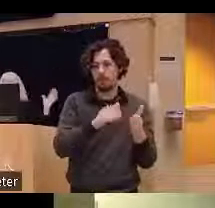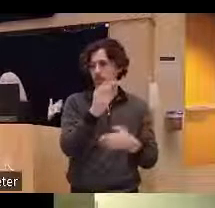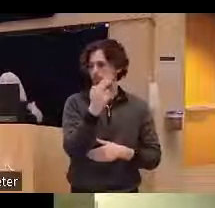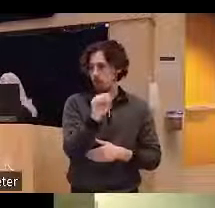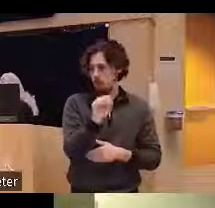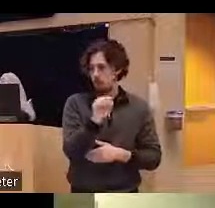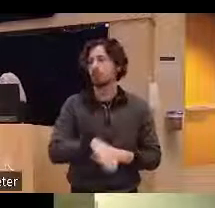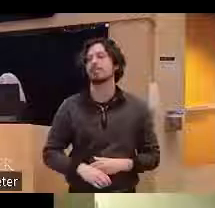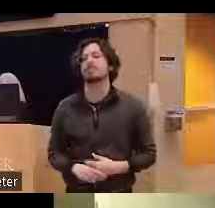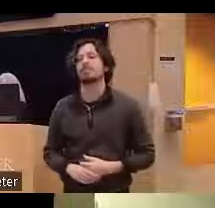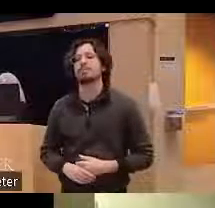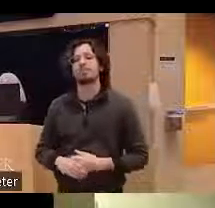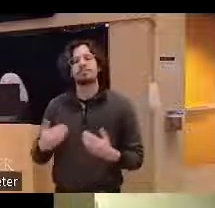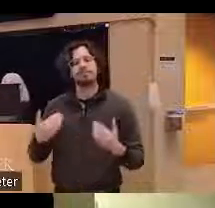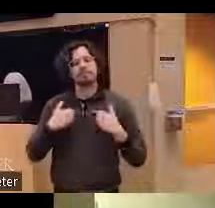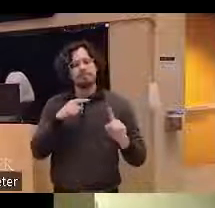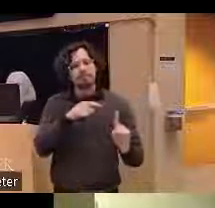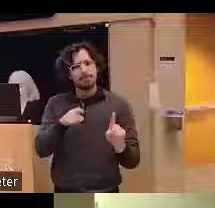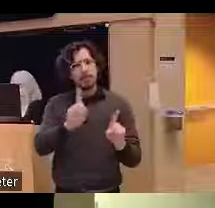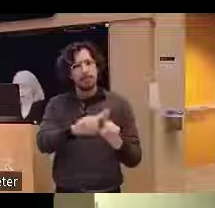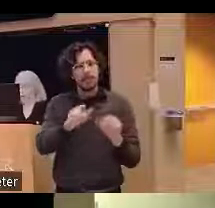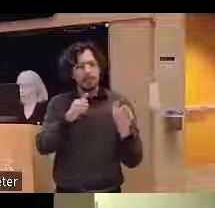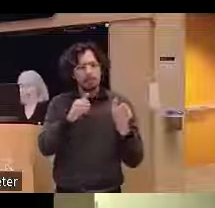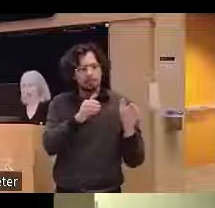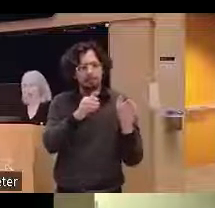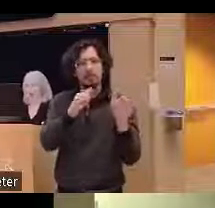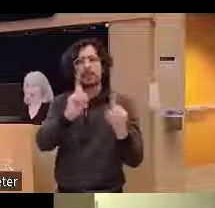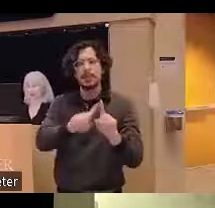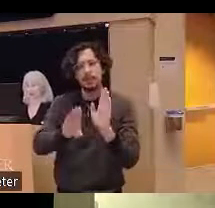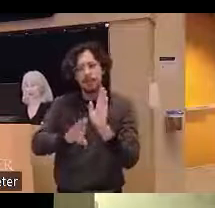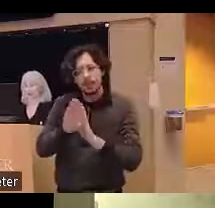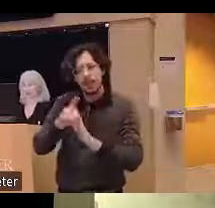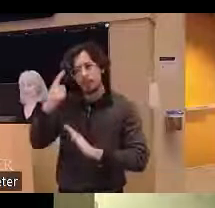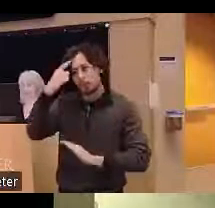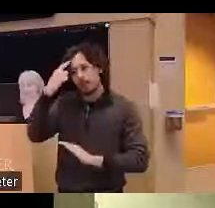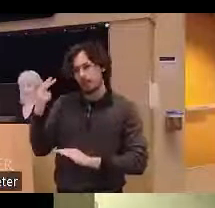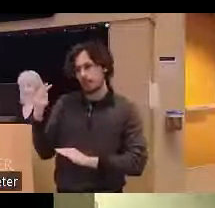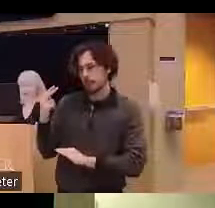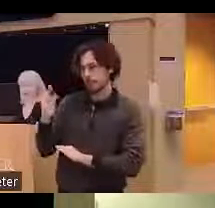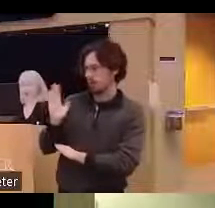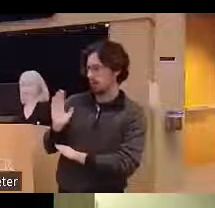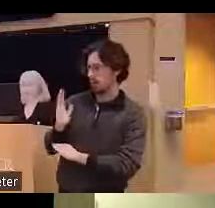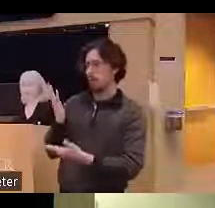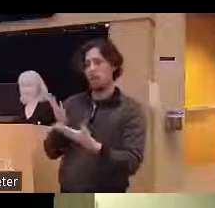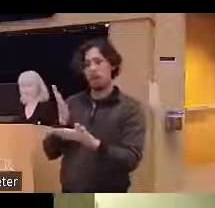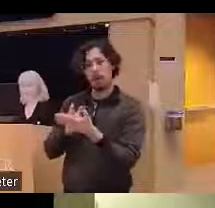very different developmental histories and part of that might pertain to genetics I mean in the paper